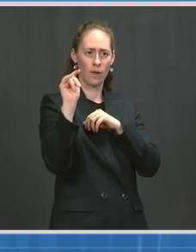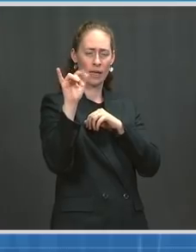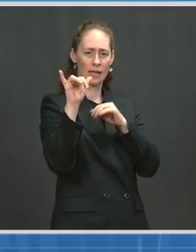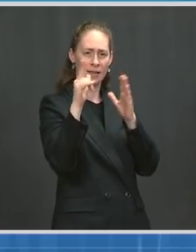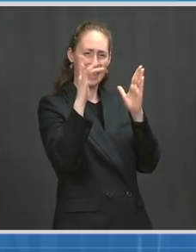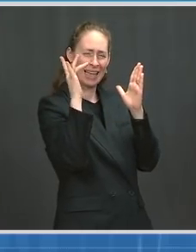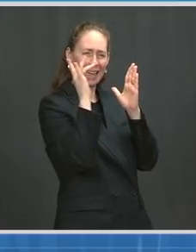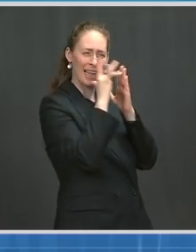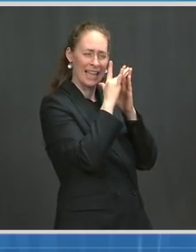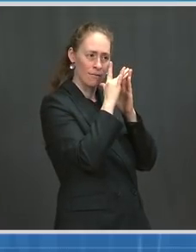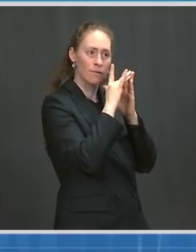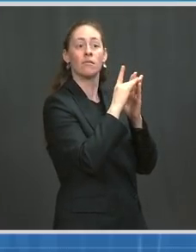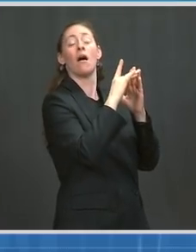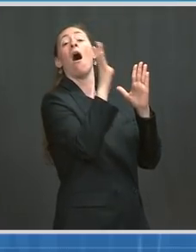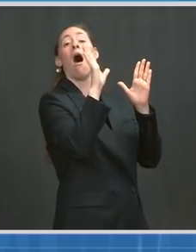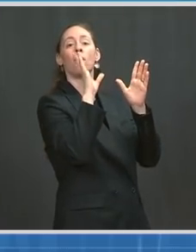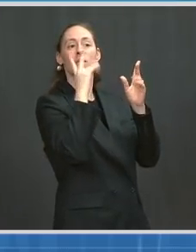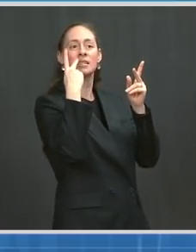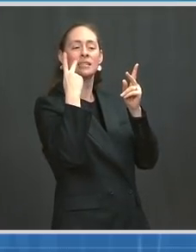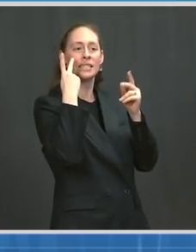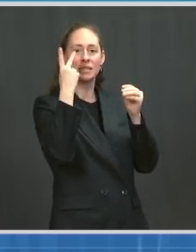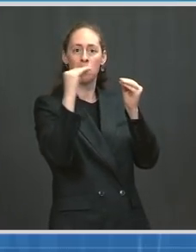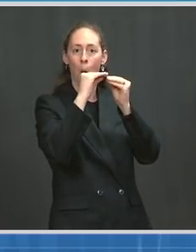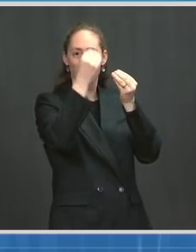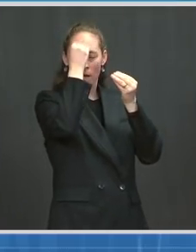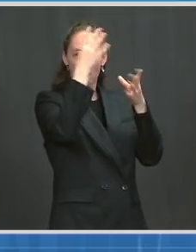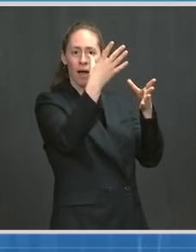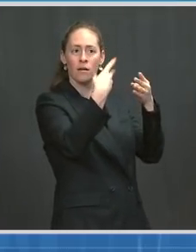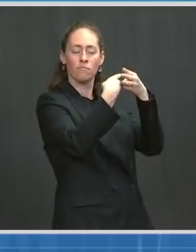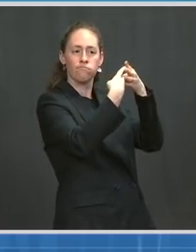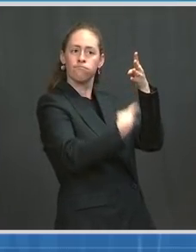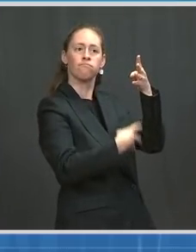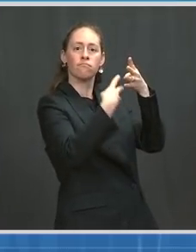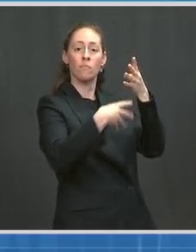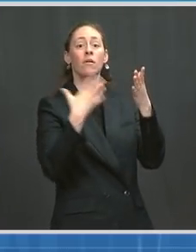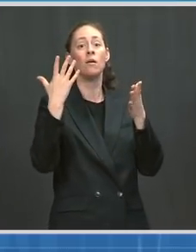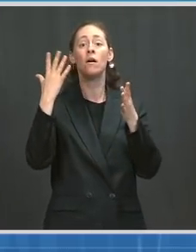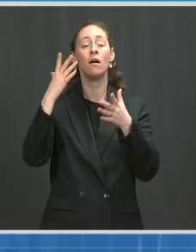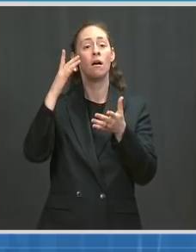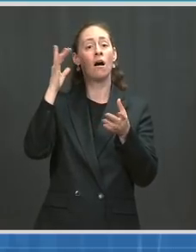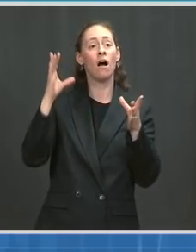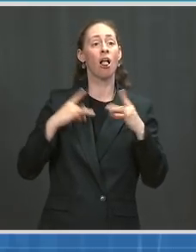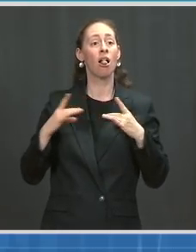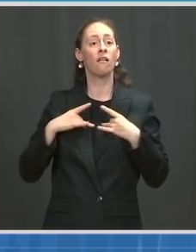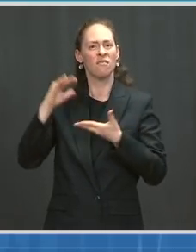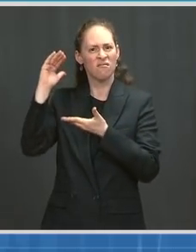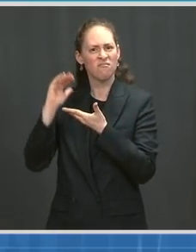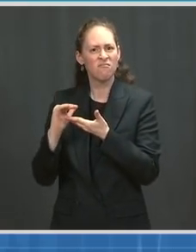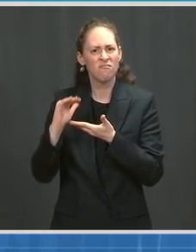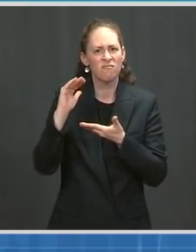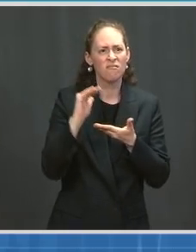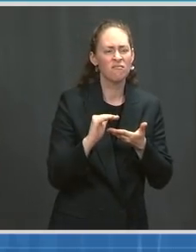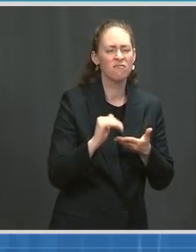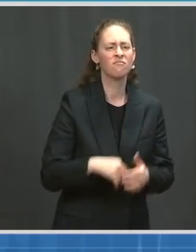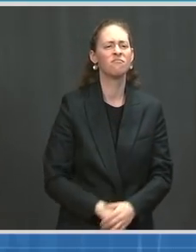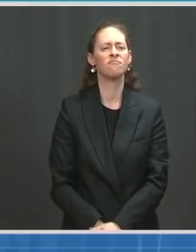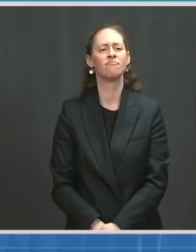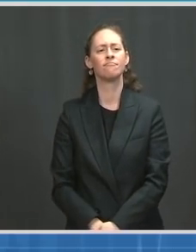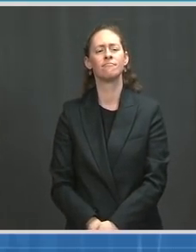in the seven-day average of cases across the country, and we have seen some counties across the country have had an even greater decrease,